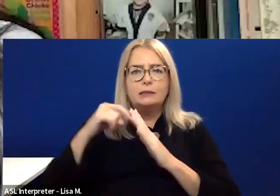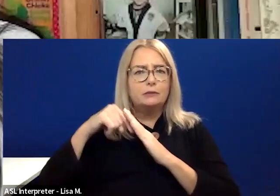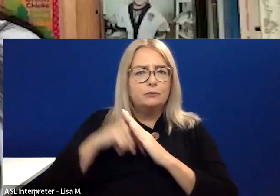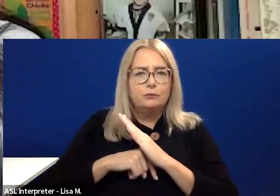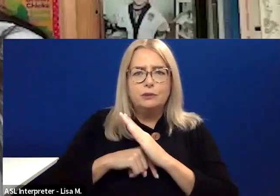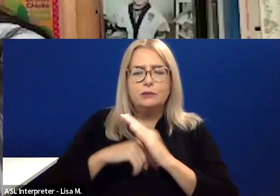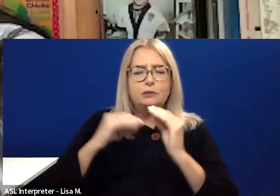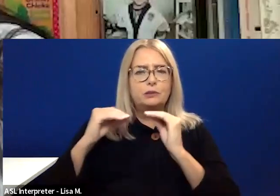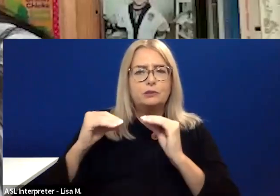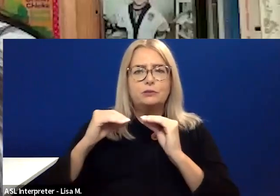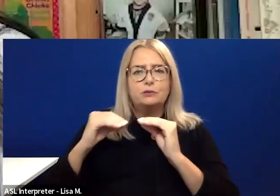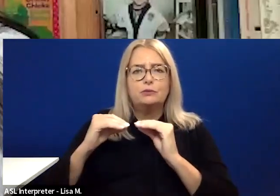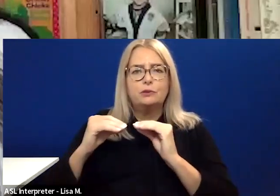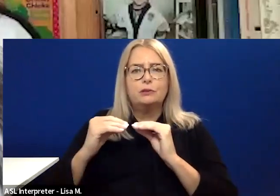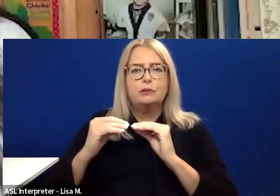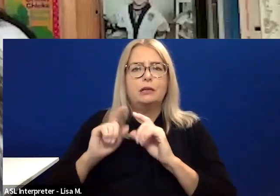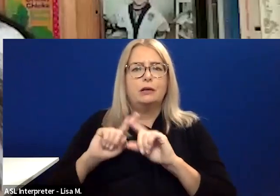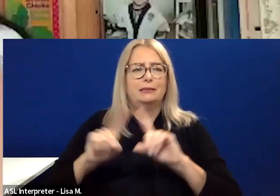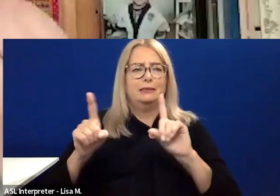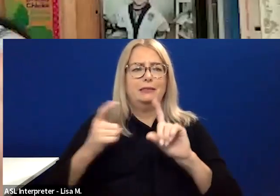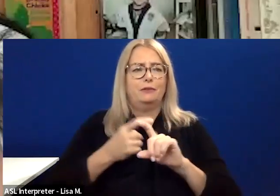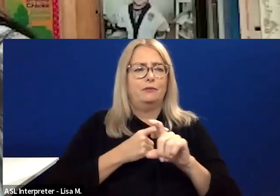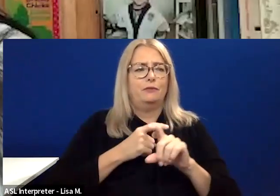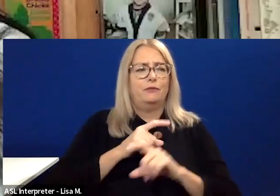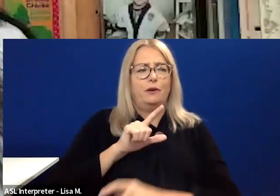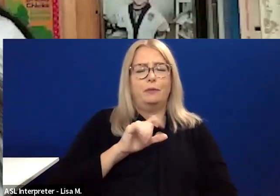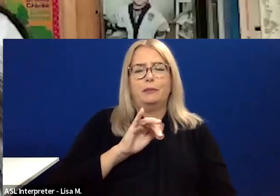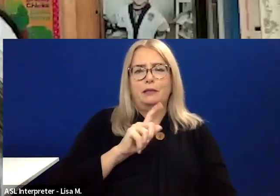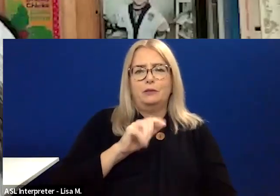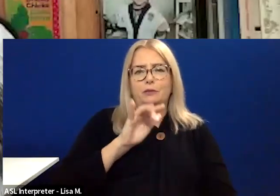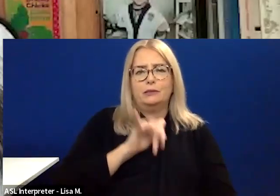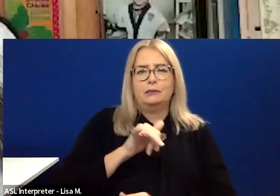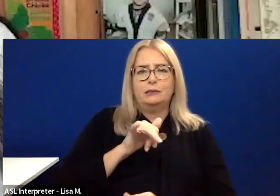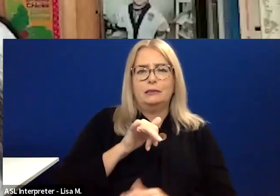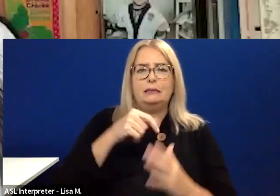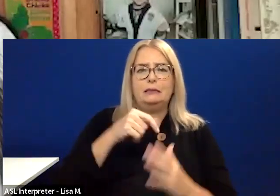uh literacy instruction and I just want to point out some of the characteristics of that